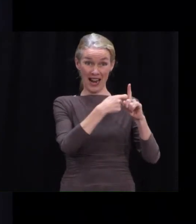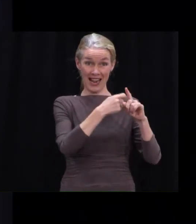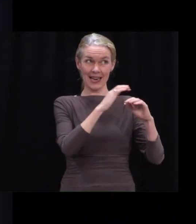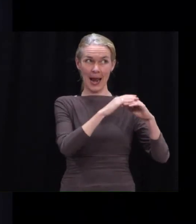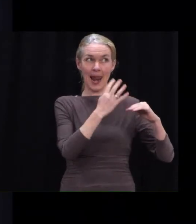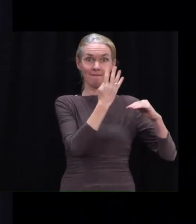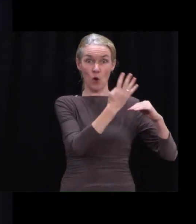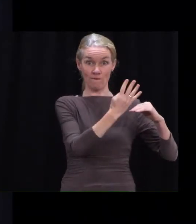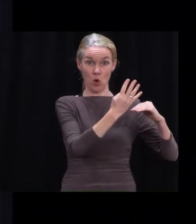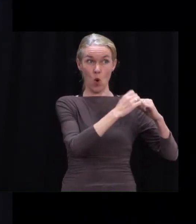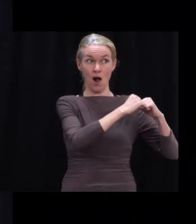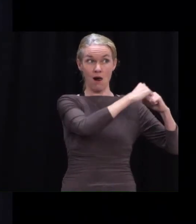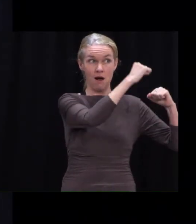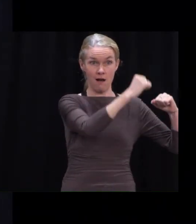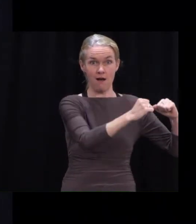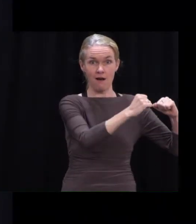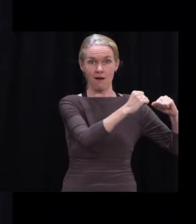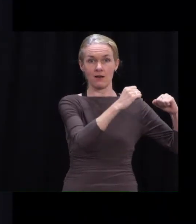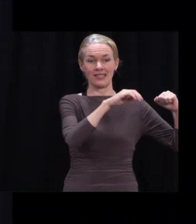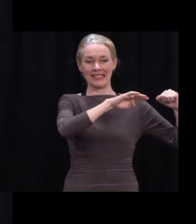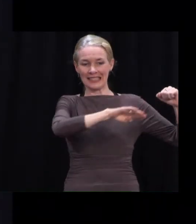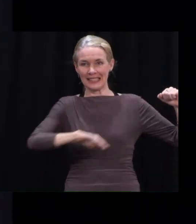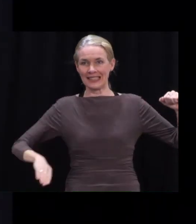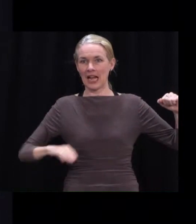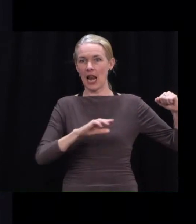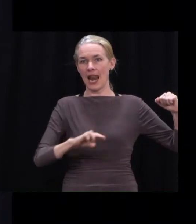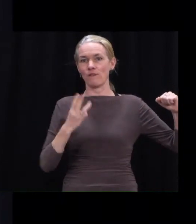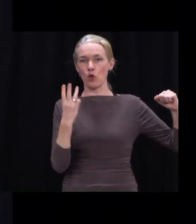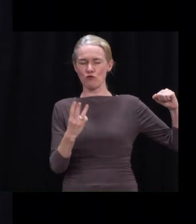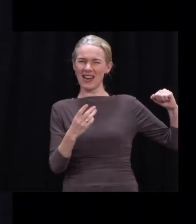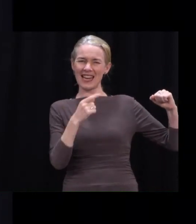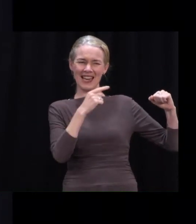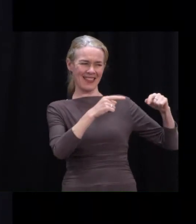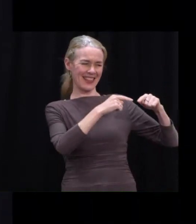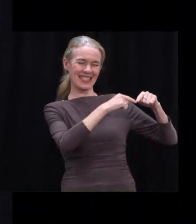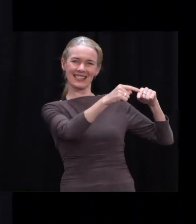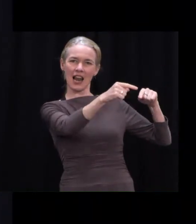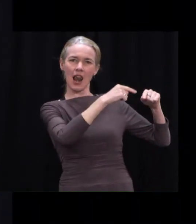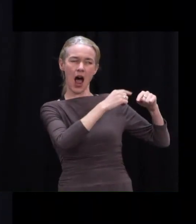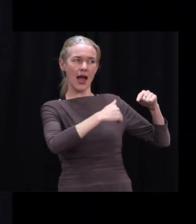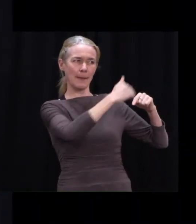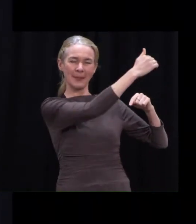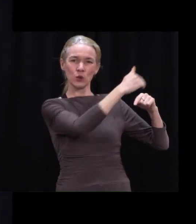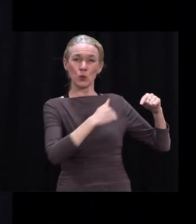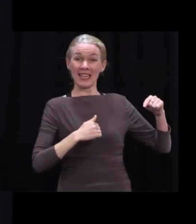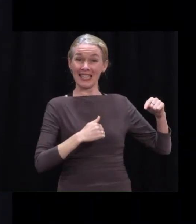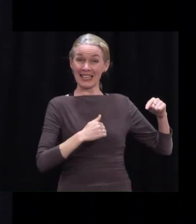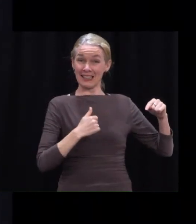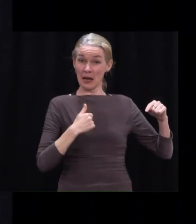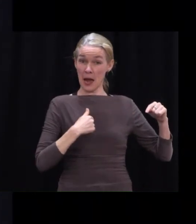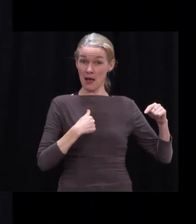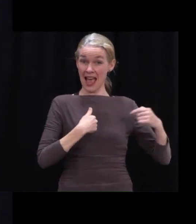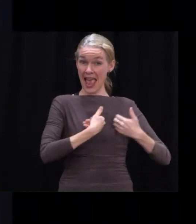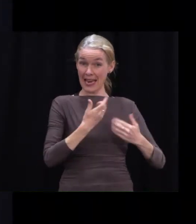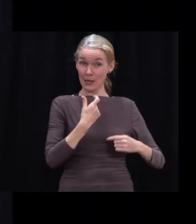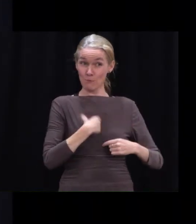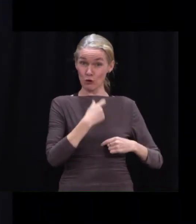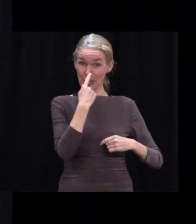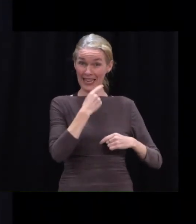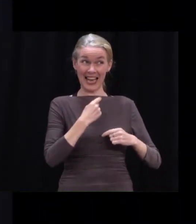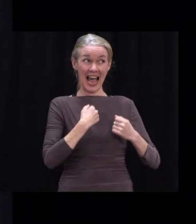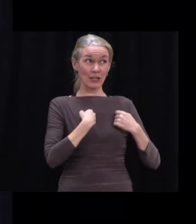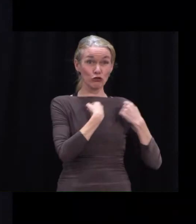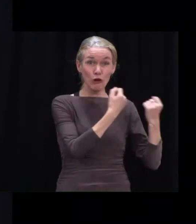the boundary to the south of